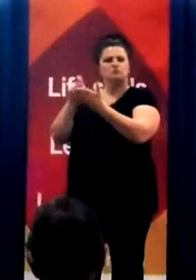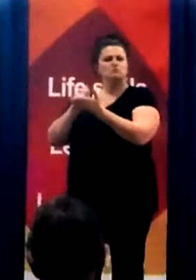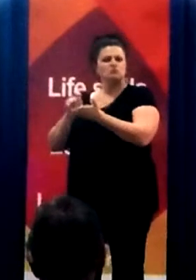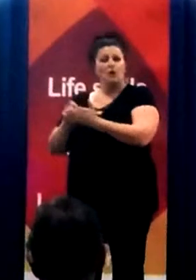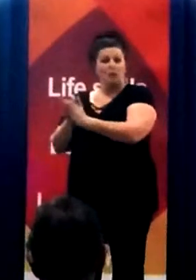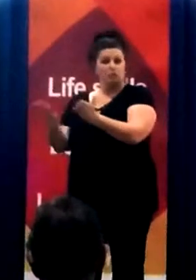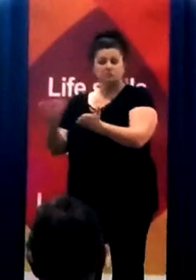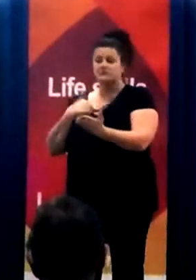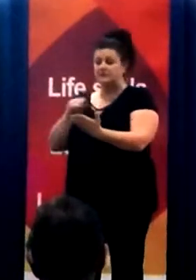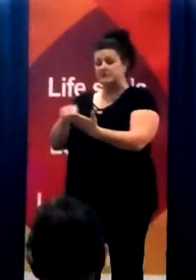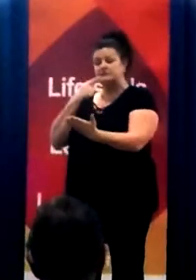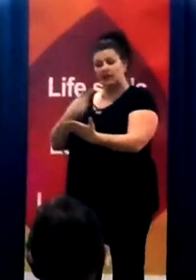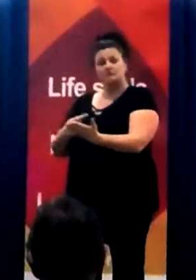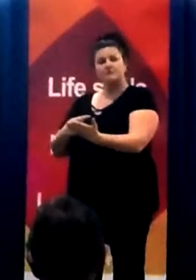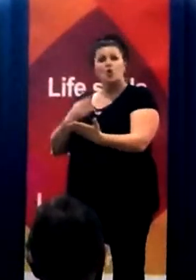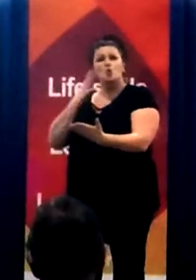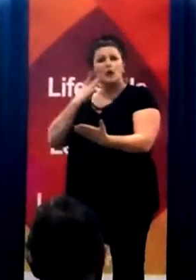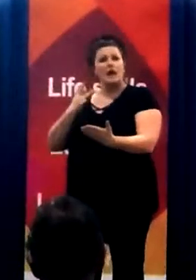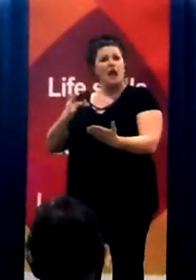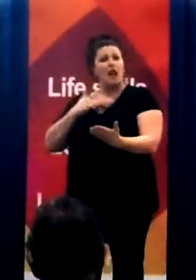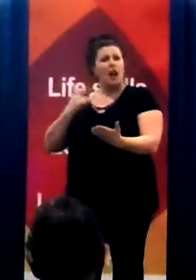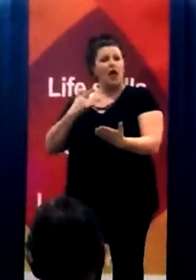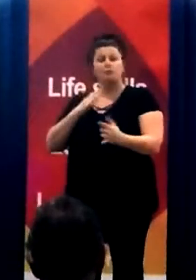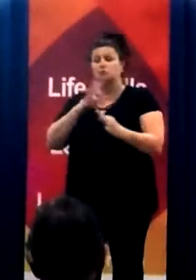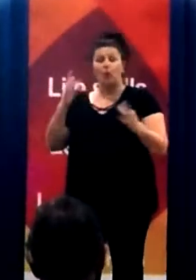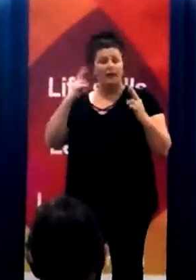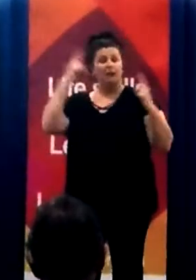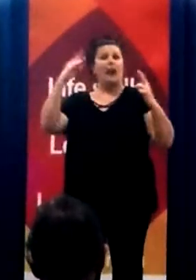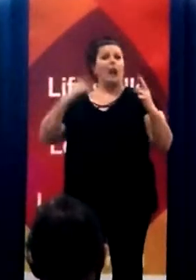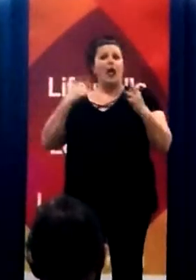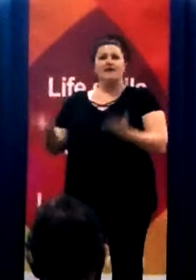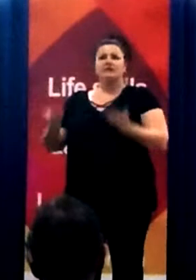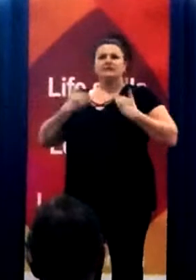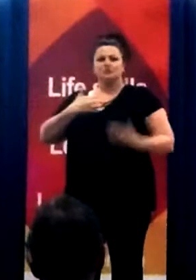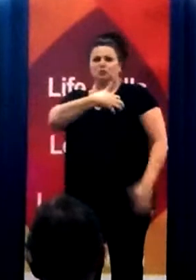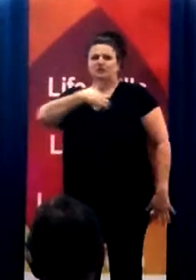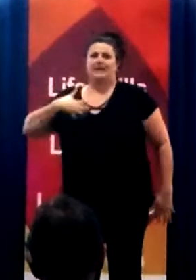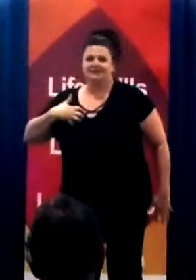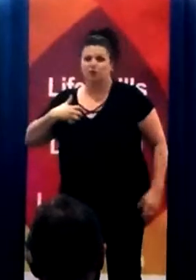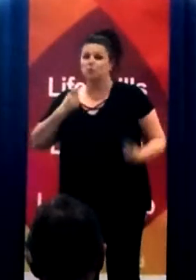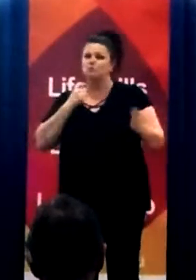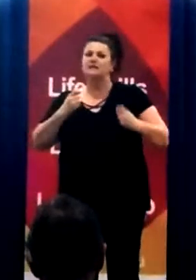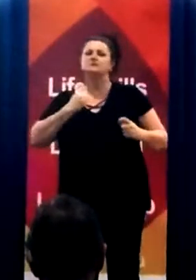“When we least expect it, life sets us a challenge to test our courage and willingness to change;